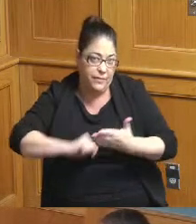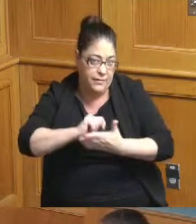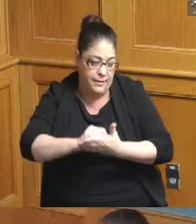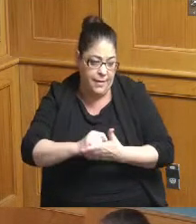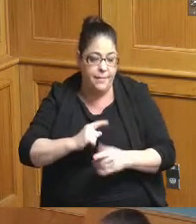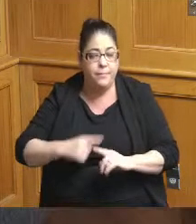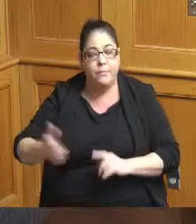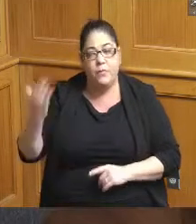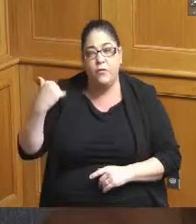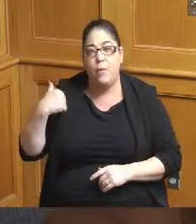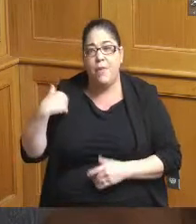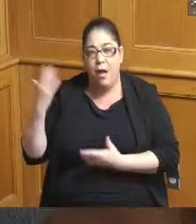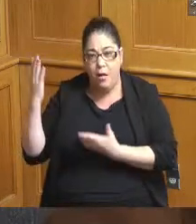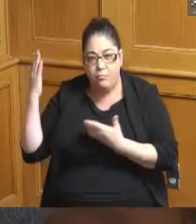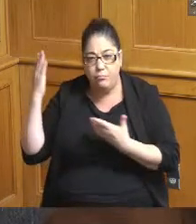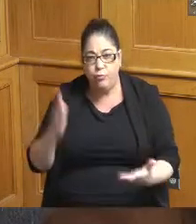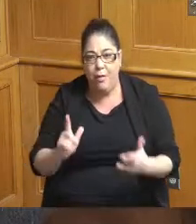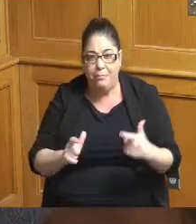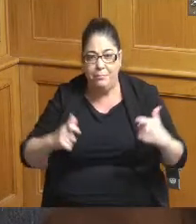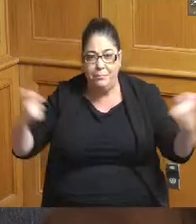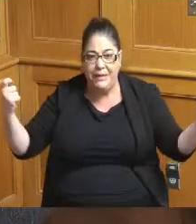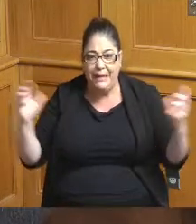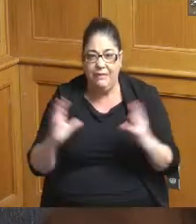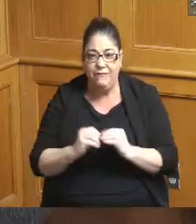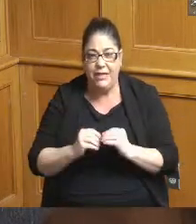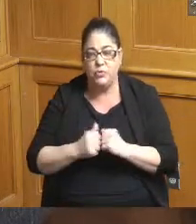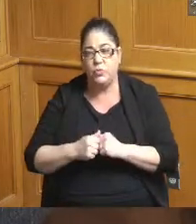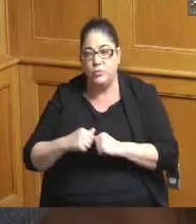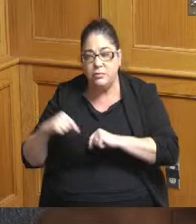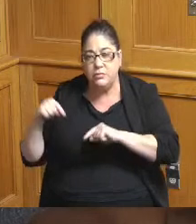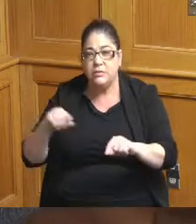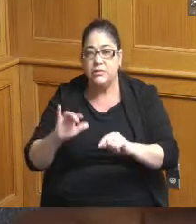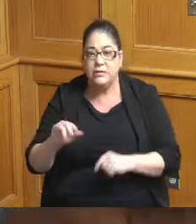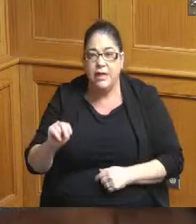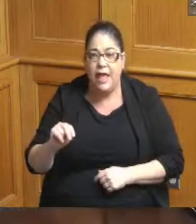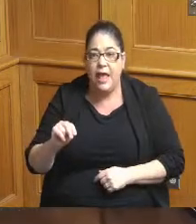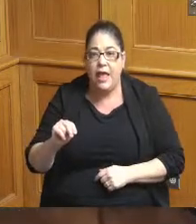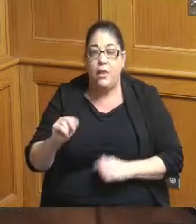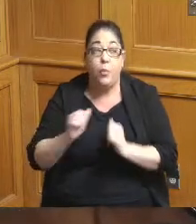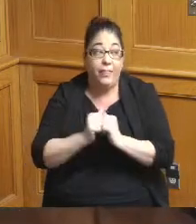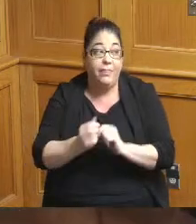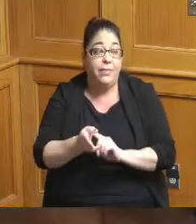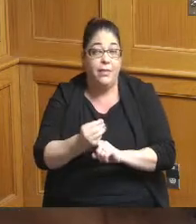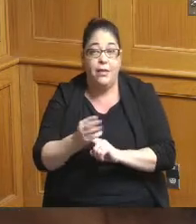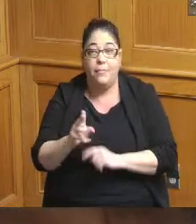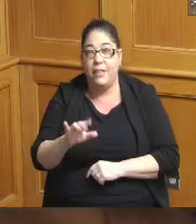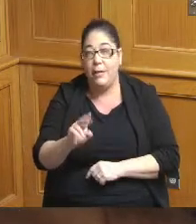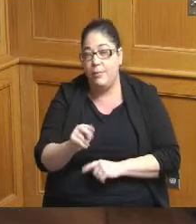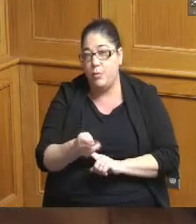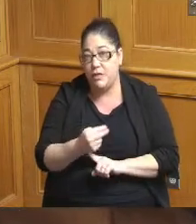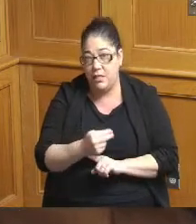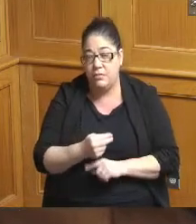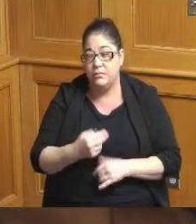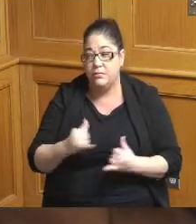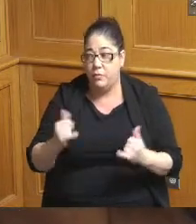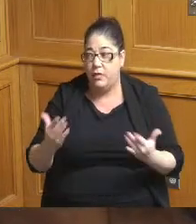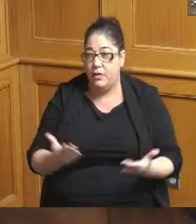some very big conventions to Cincinnati with the Millennium Hotel still here I had access to a